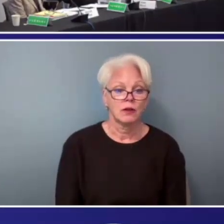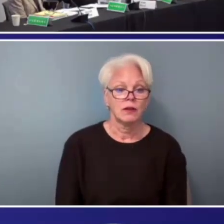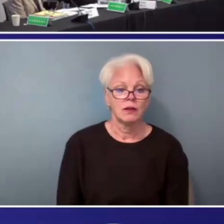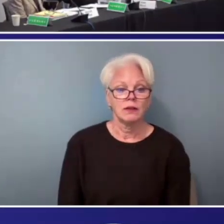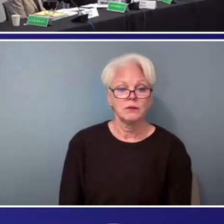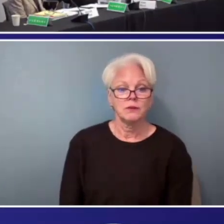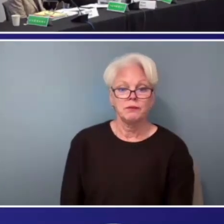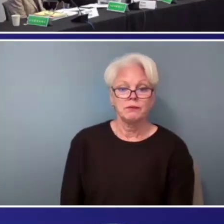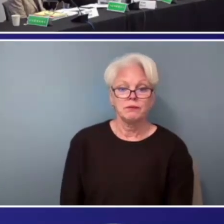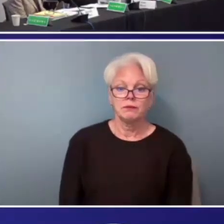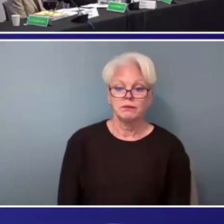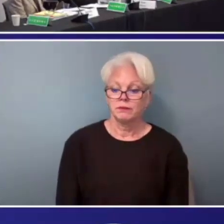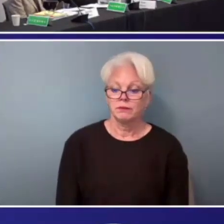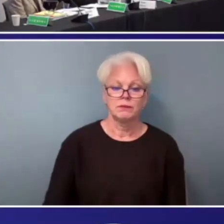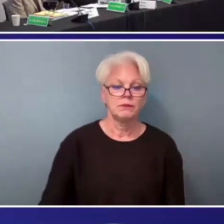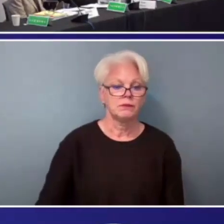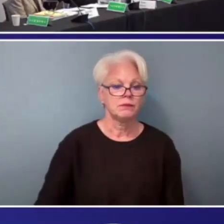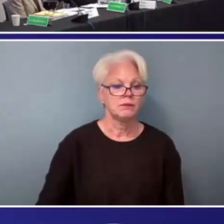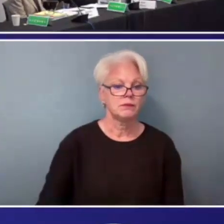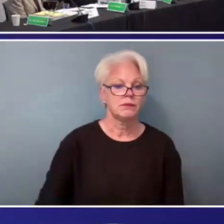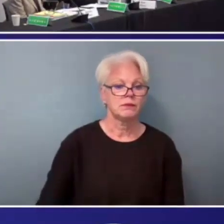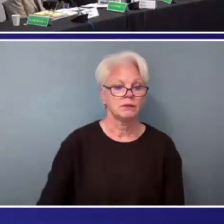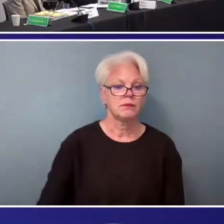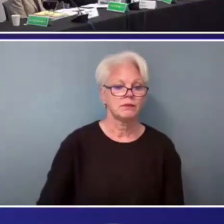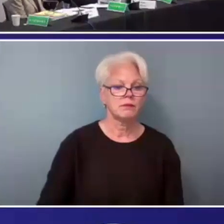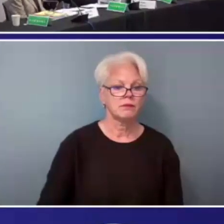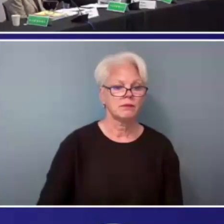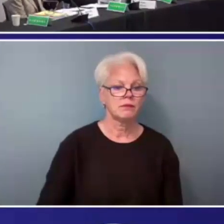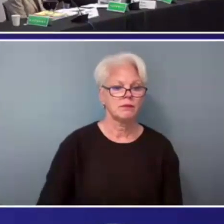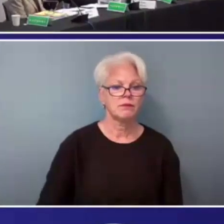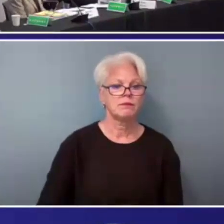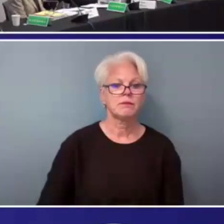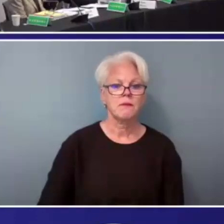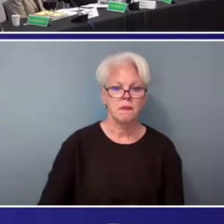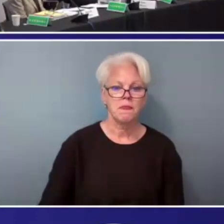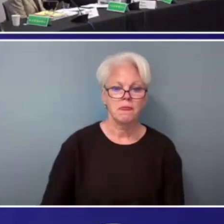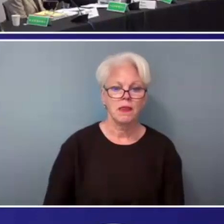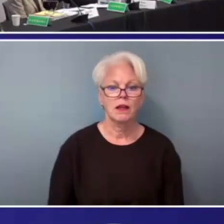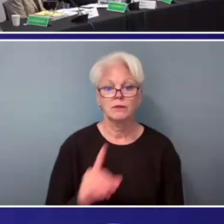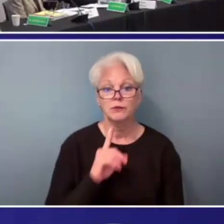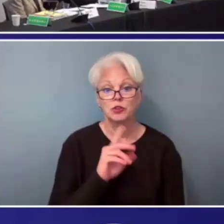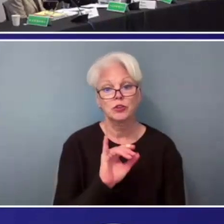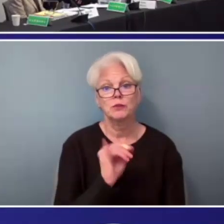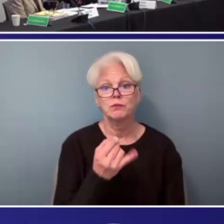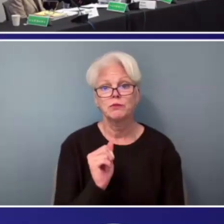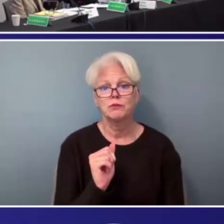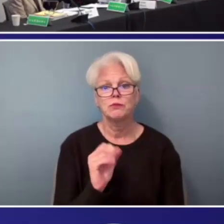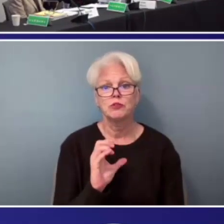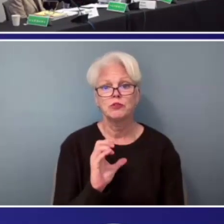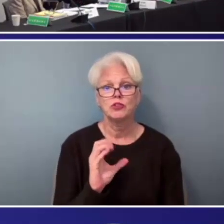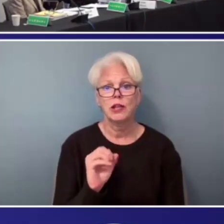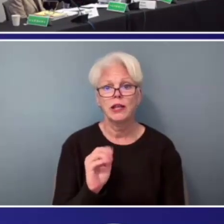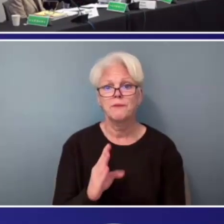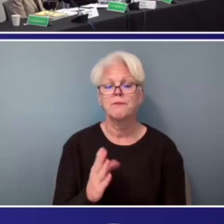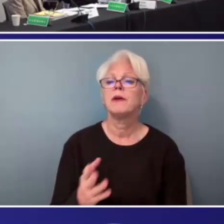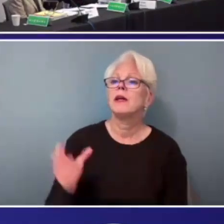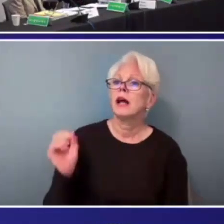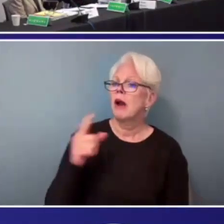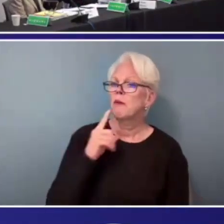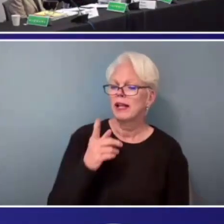Okay. Sure. Jake? So I just want to ask a quick, clarifying question. I don't want to derail